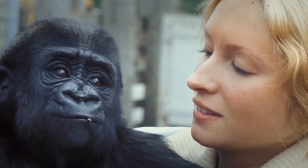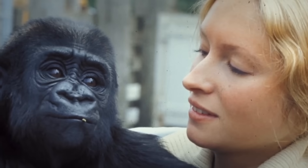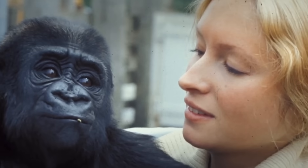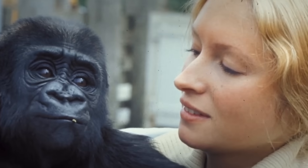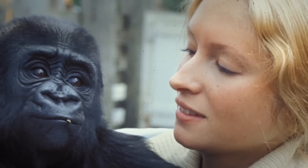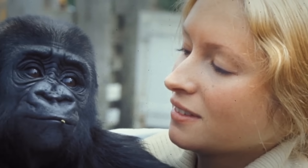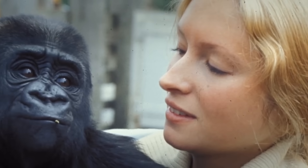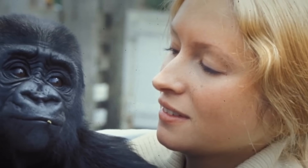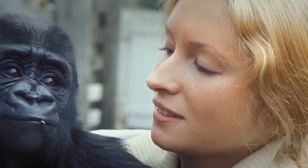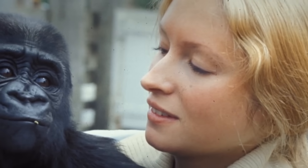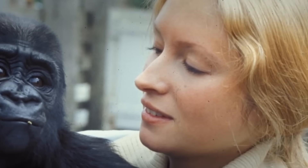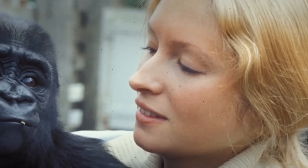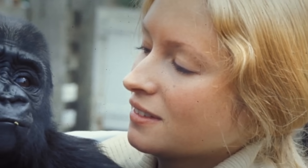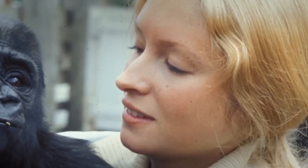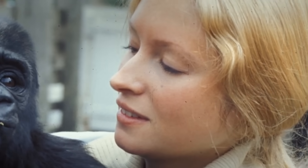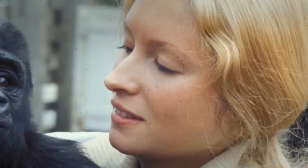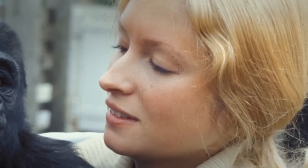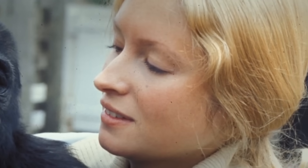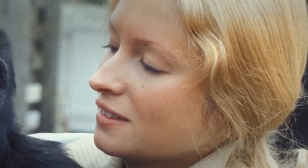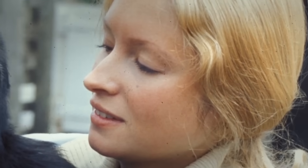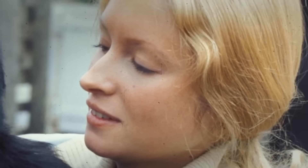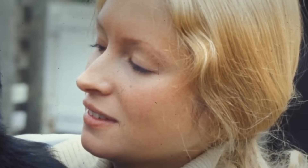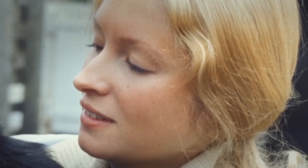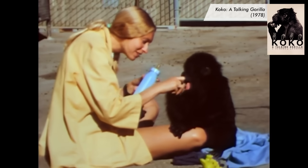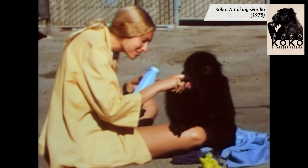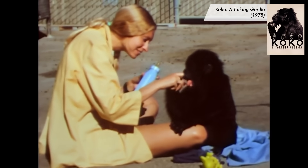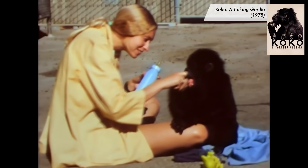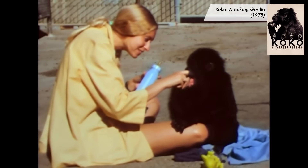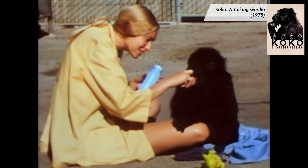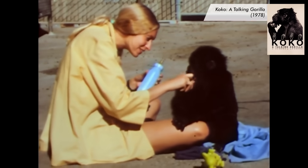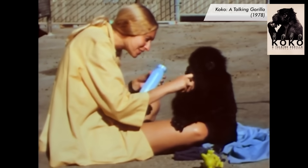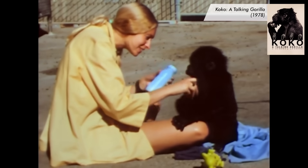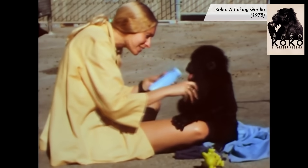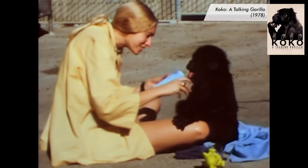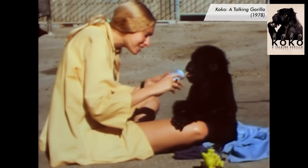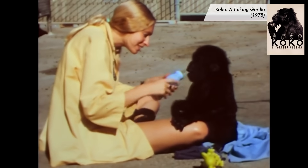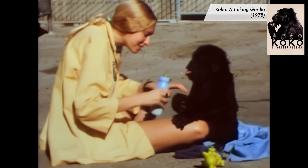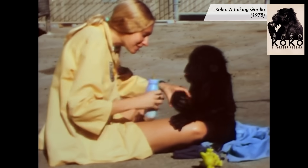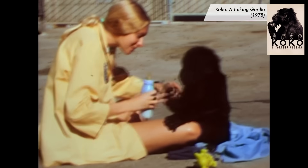and it's here that she meets 24 year old graduate student, Penny Patterson. They start caring for Koko, and while caring for her,